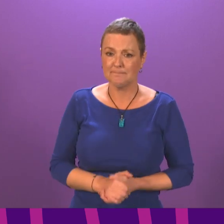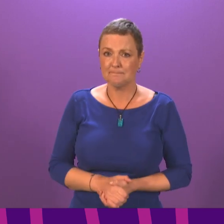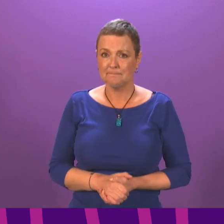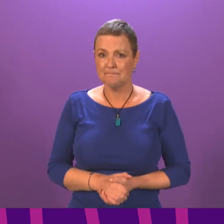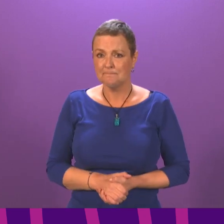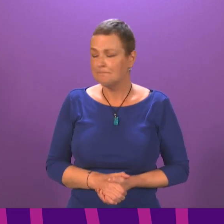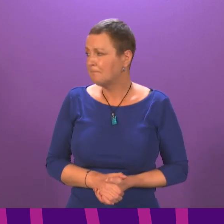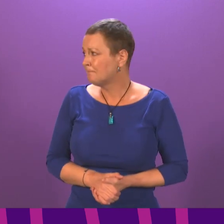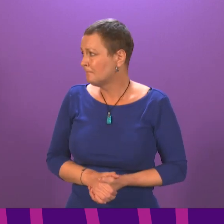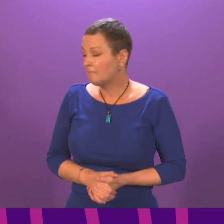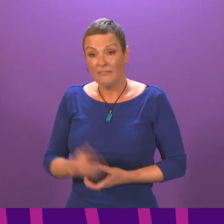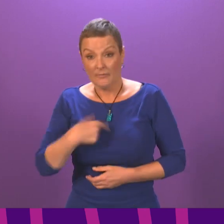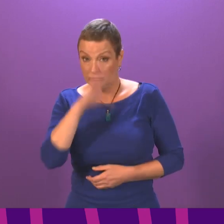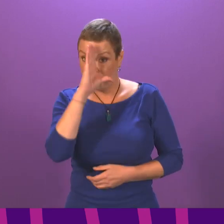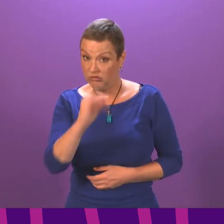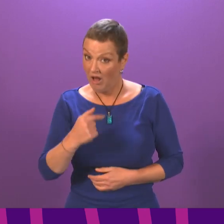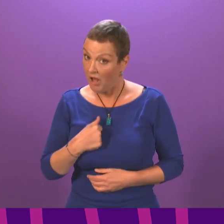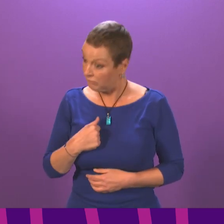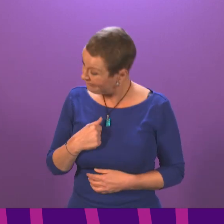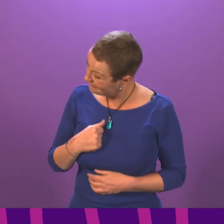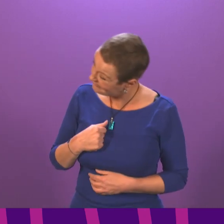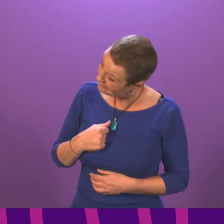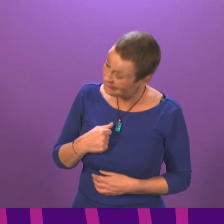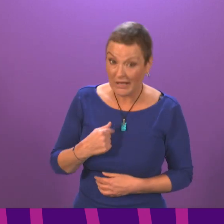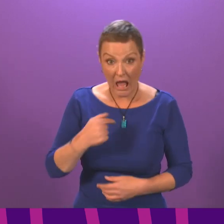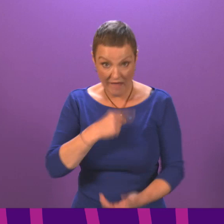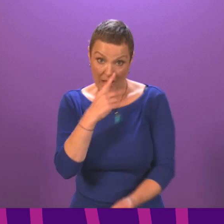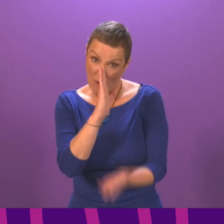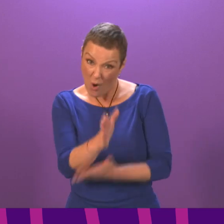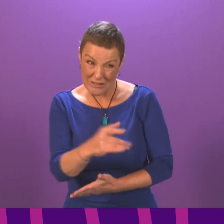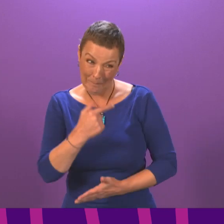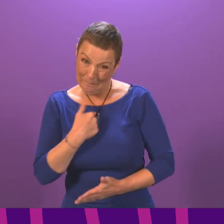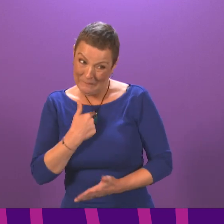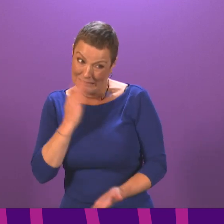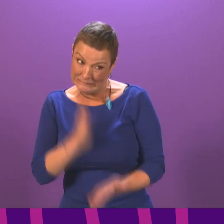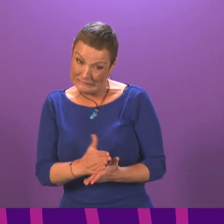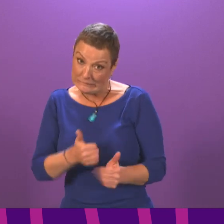commitment to back the Tories on planning policy, to be perfectly honest.